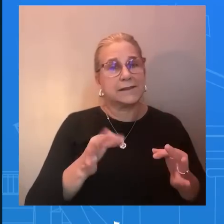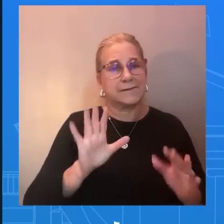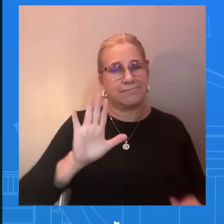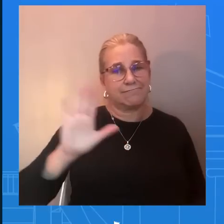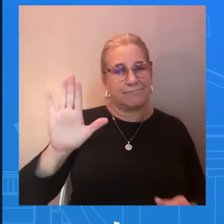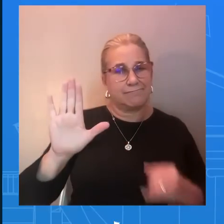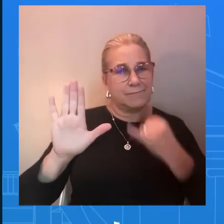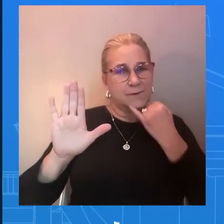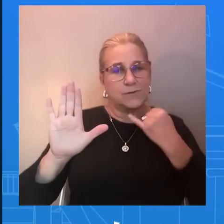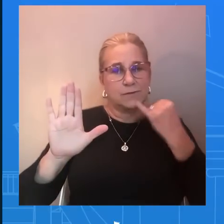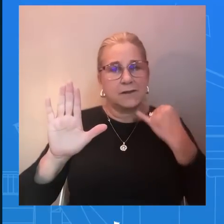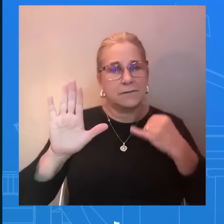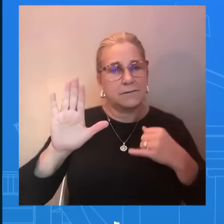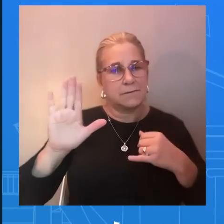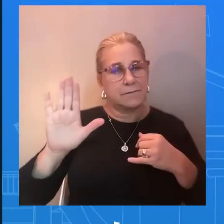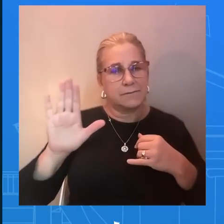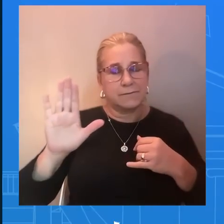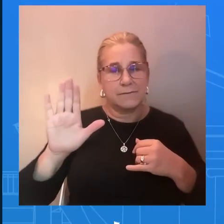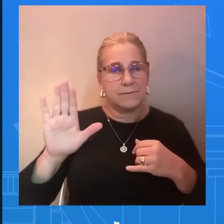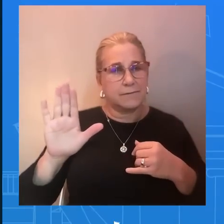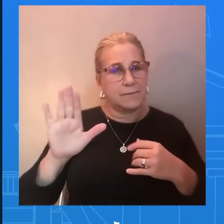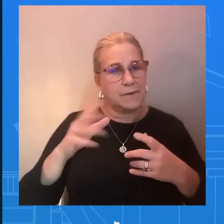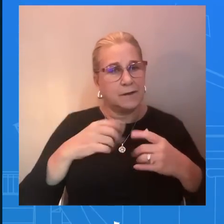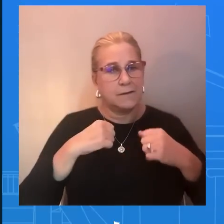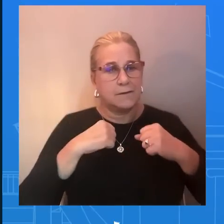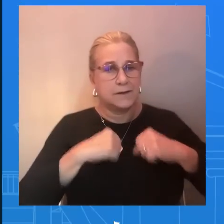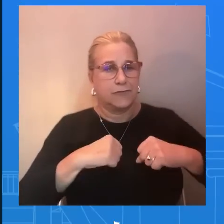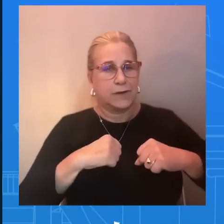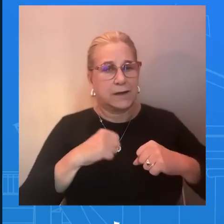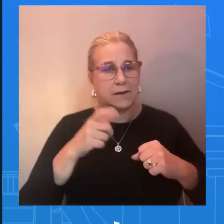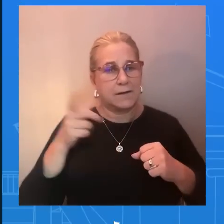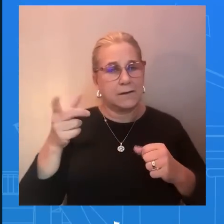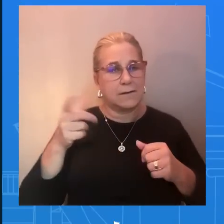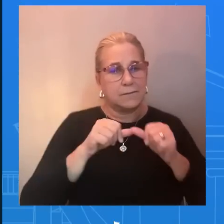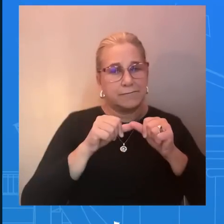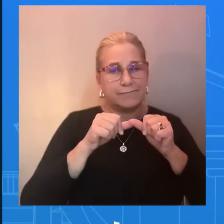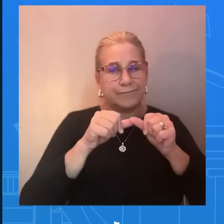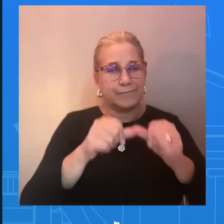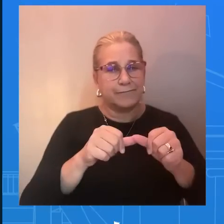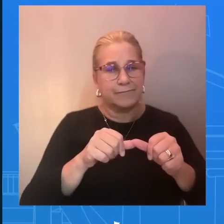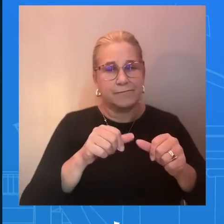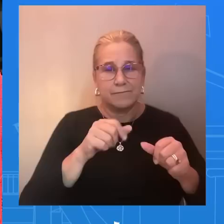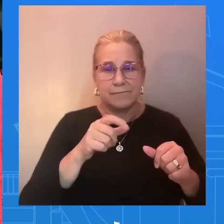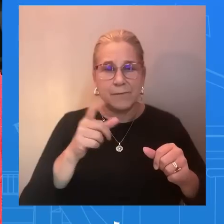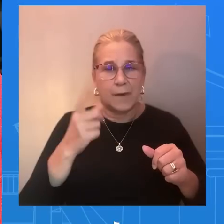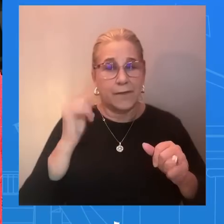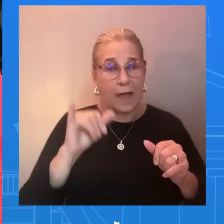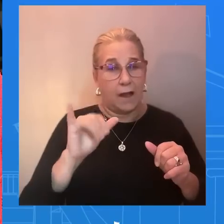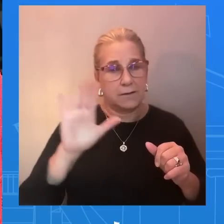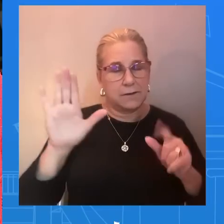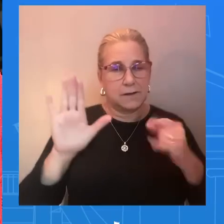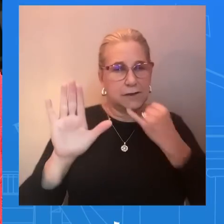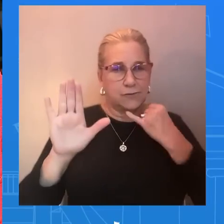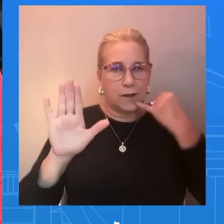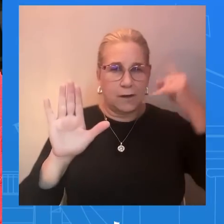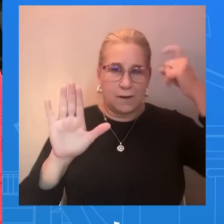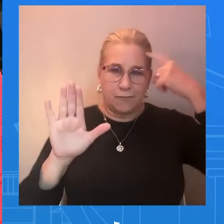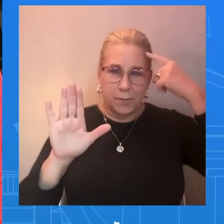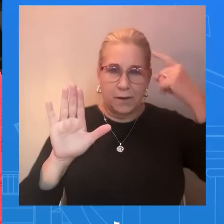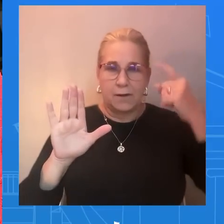That is -- continues to be ironclad. But that is something for the Israeli government to speak to. The Press: And is there any word on what that re- -- that response would look like?